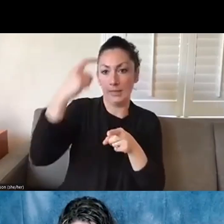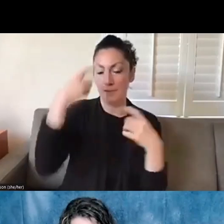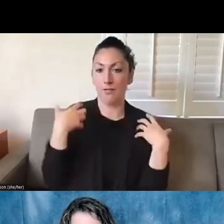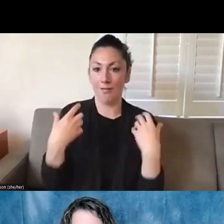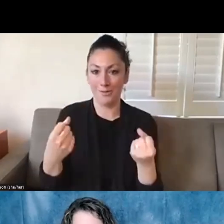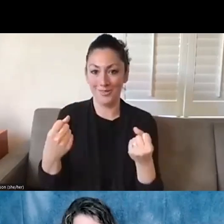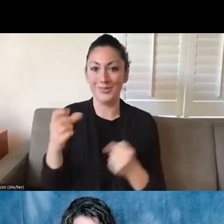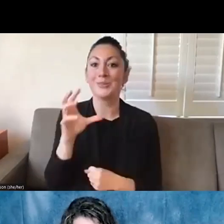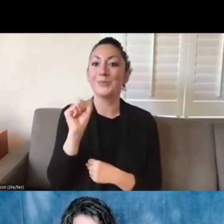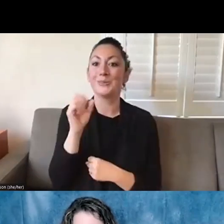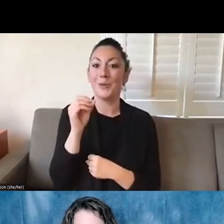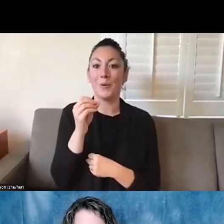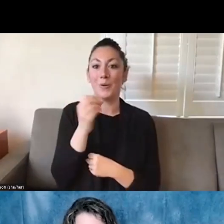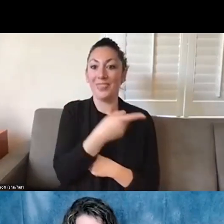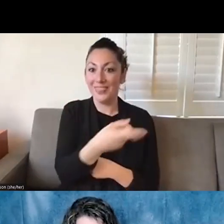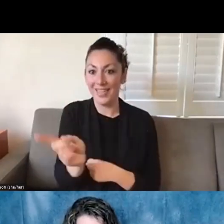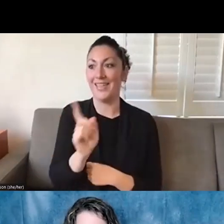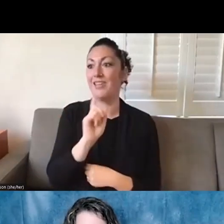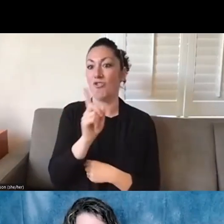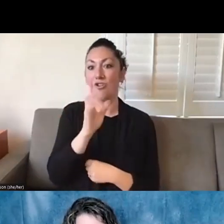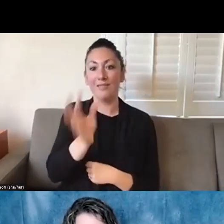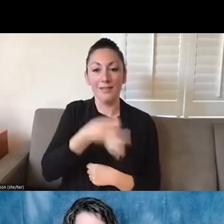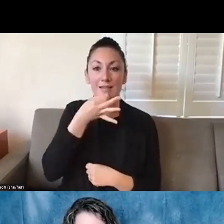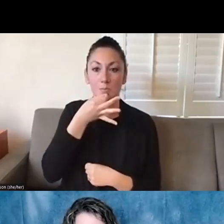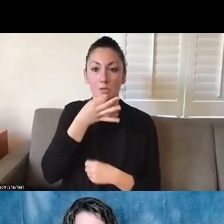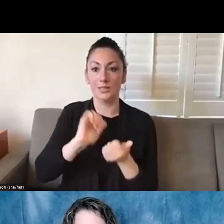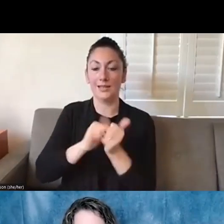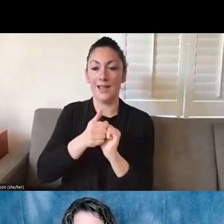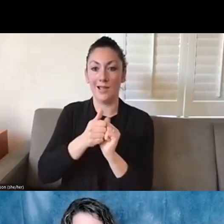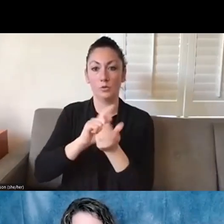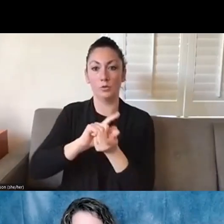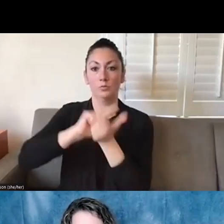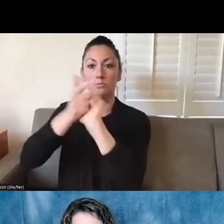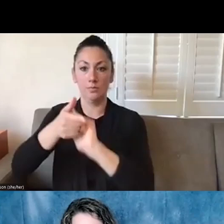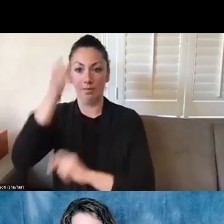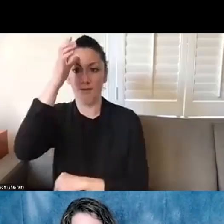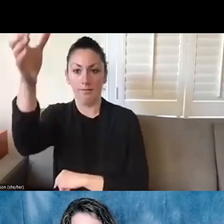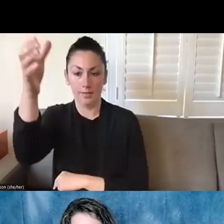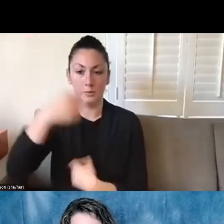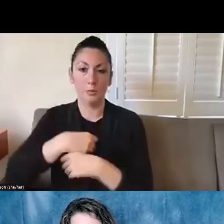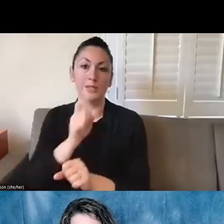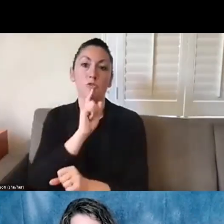trained in mental health specialization, so they actually are the experts in how to do